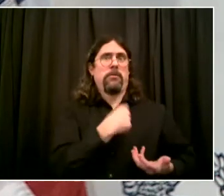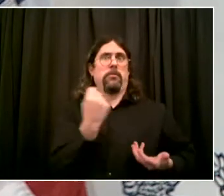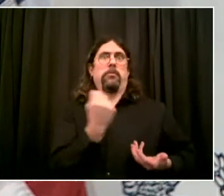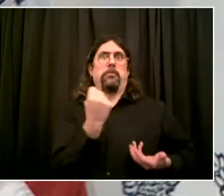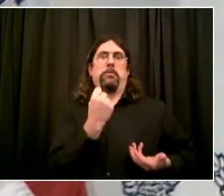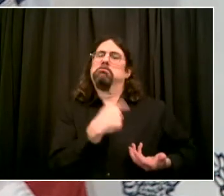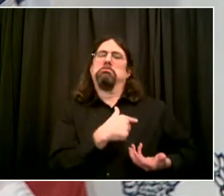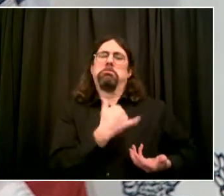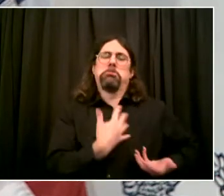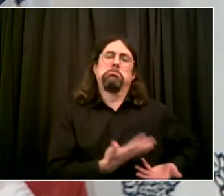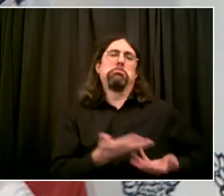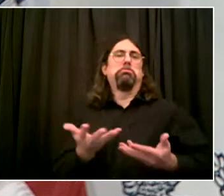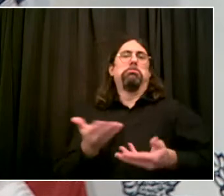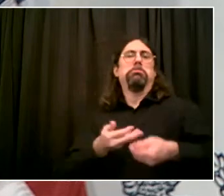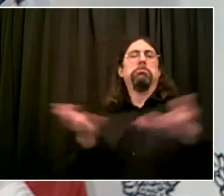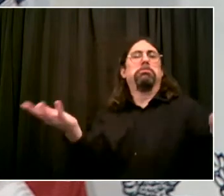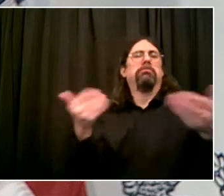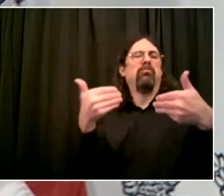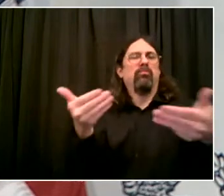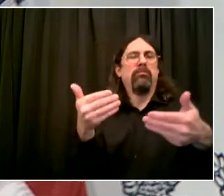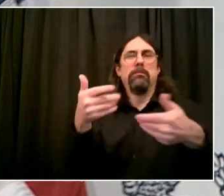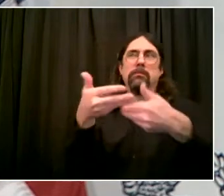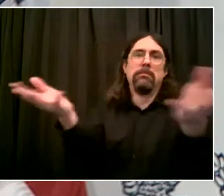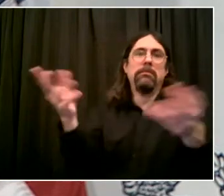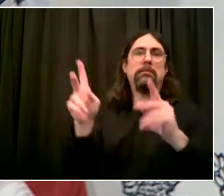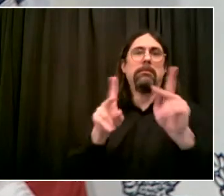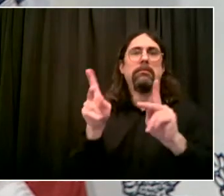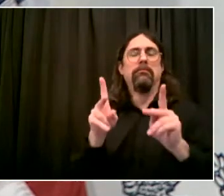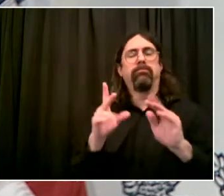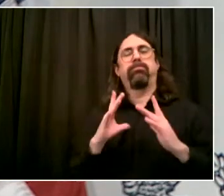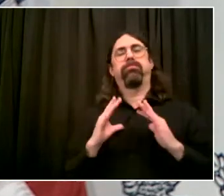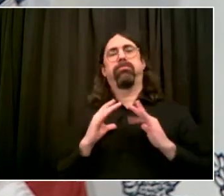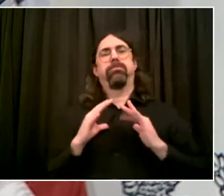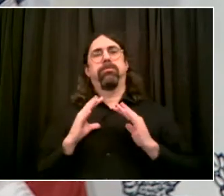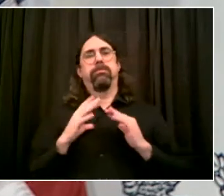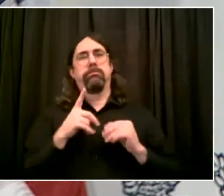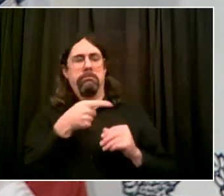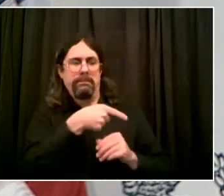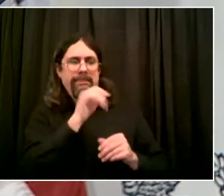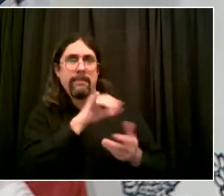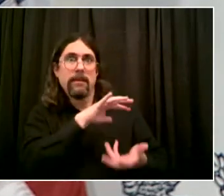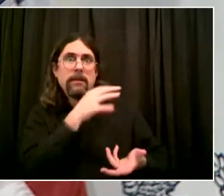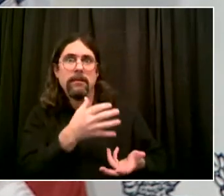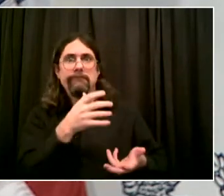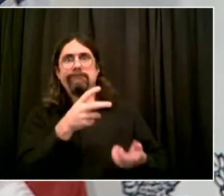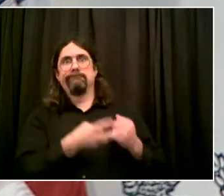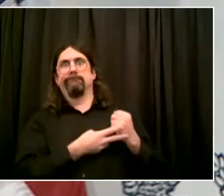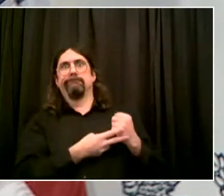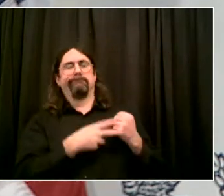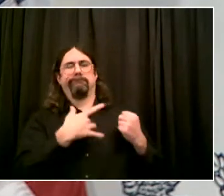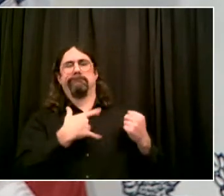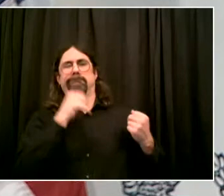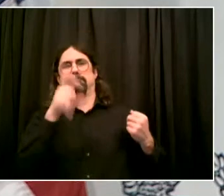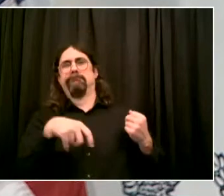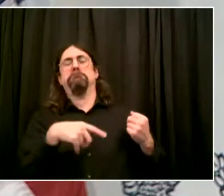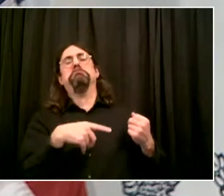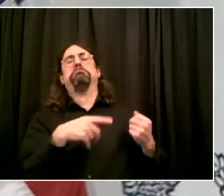THAT'S GOING TO HELP TO VACCINATE MORE PEOPLE AND D 'IM PARTICULARLY THINKININABG OOT U THOSE SENIORS FOR WHOM THE